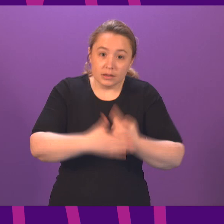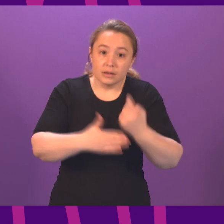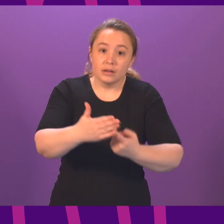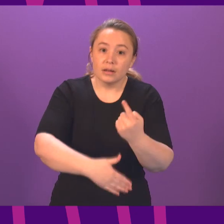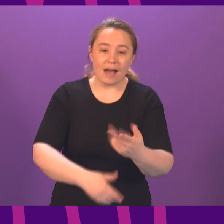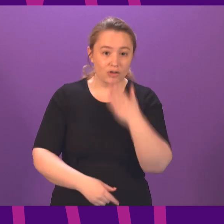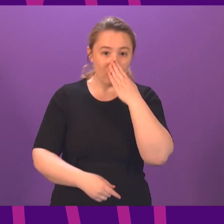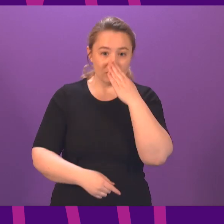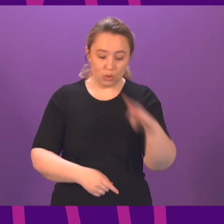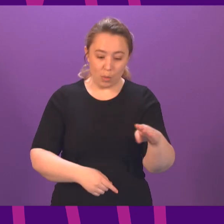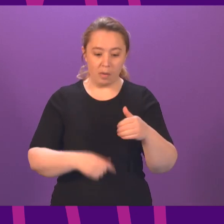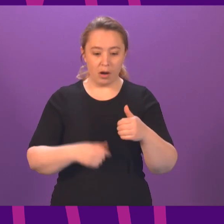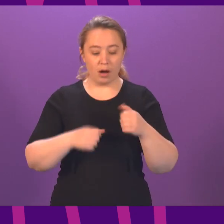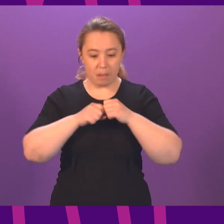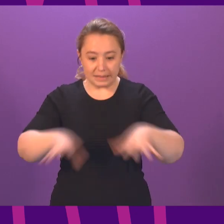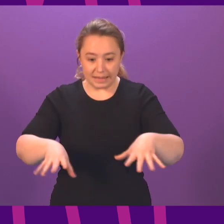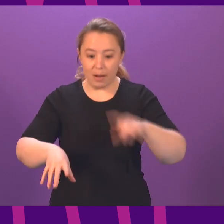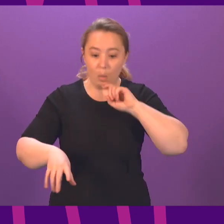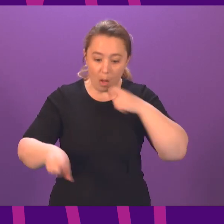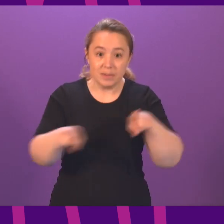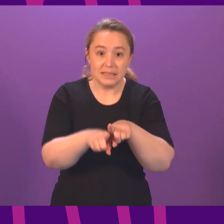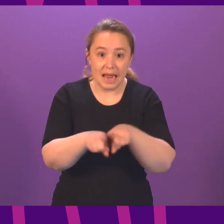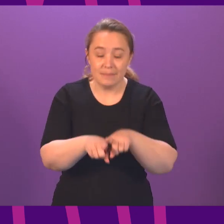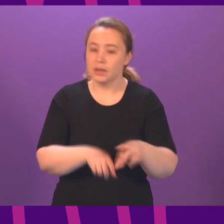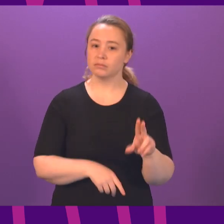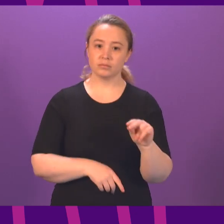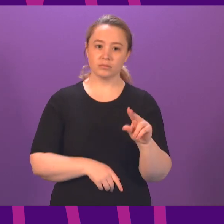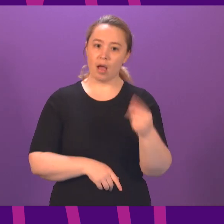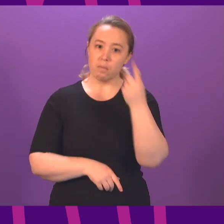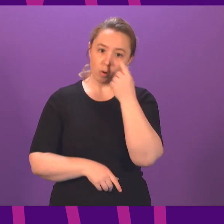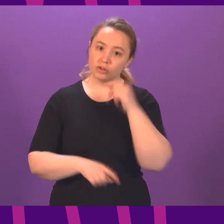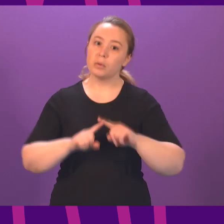will face are the ones that we have faced in the past. I think that the real criticism